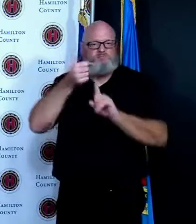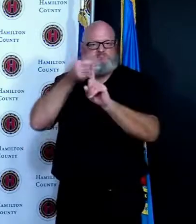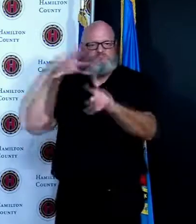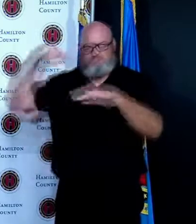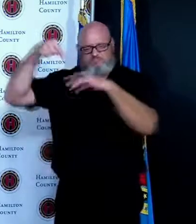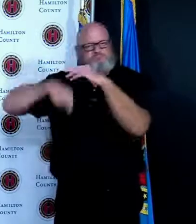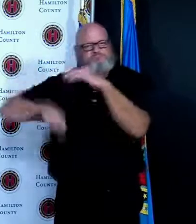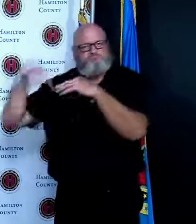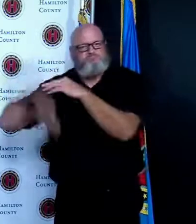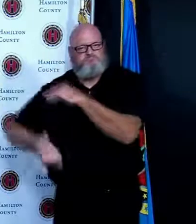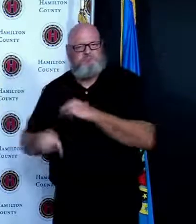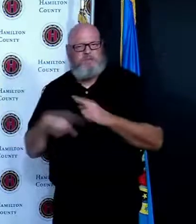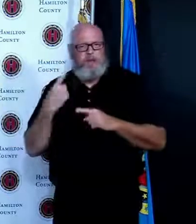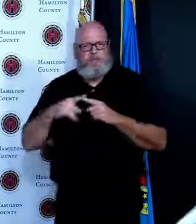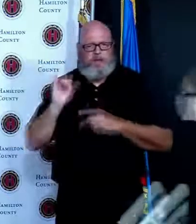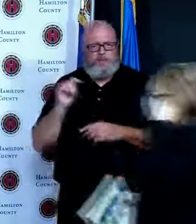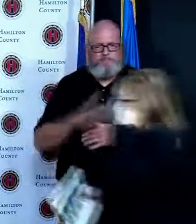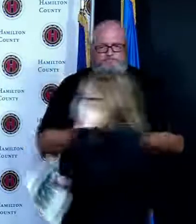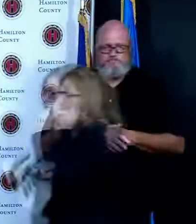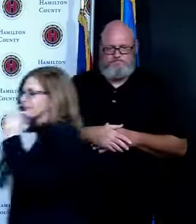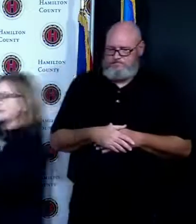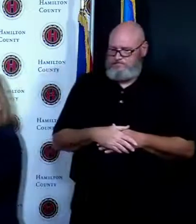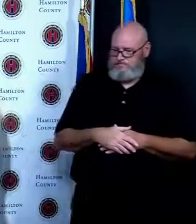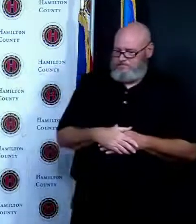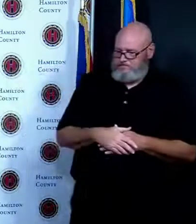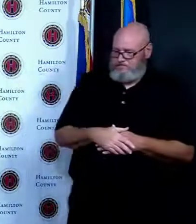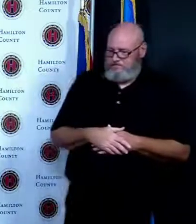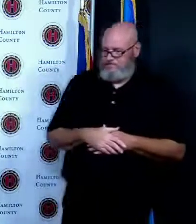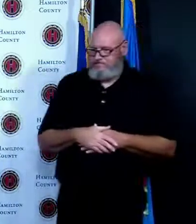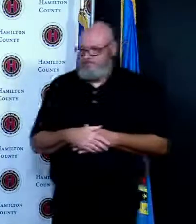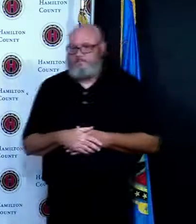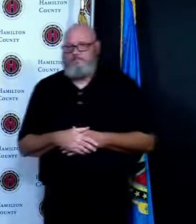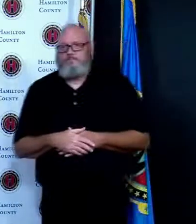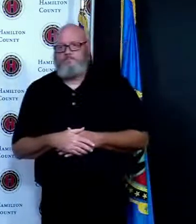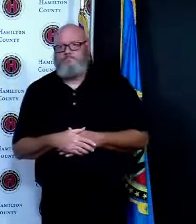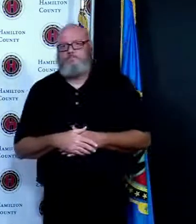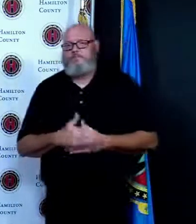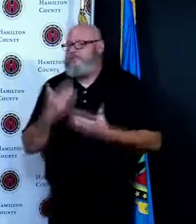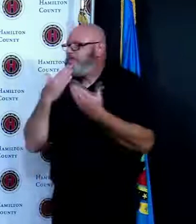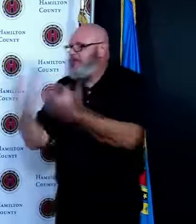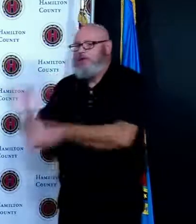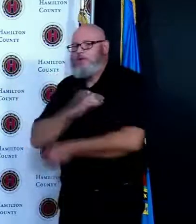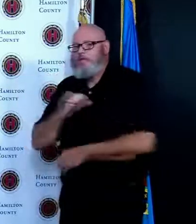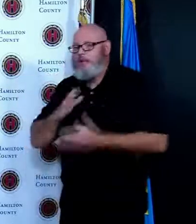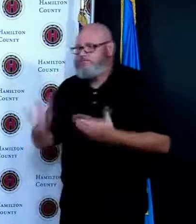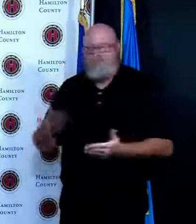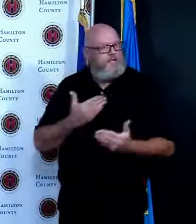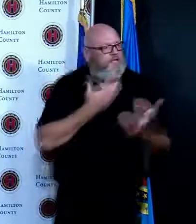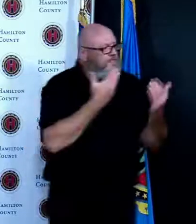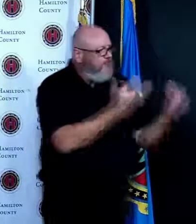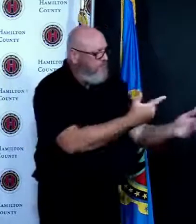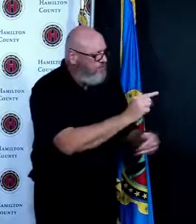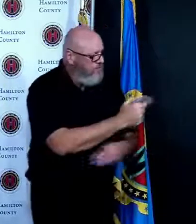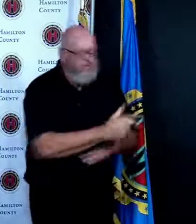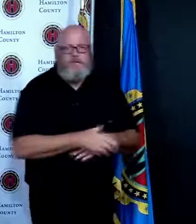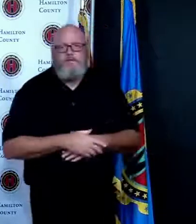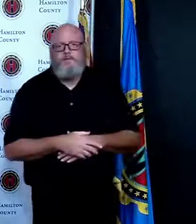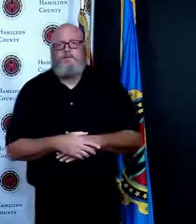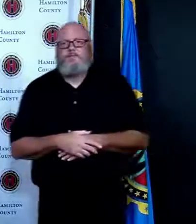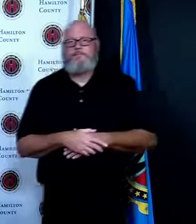thanks Holly thank you Commissioner good afternoon as you all remember Hamilton County was a